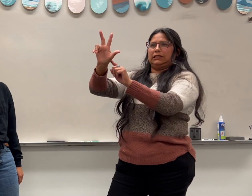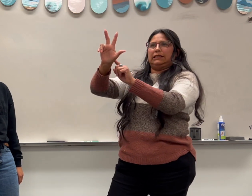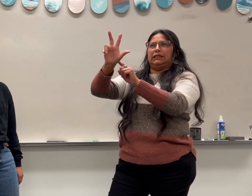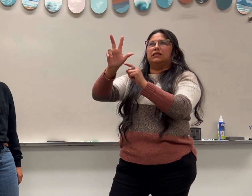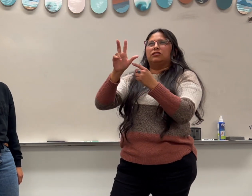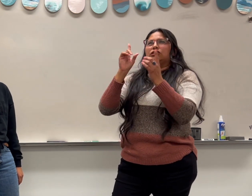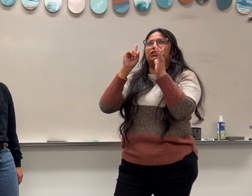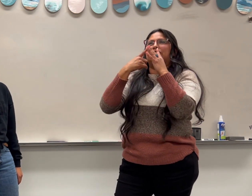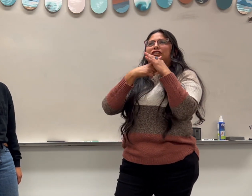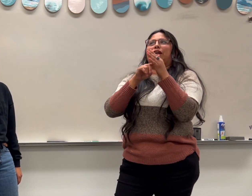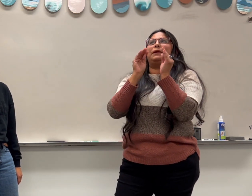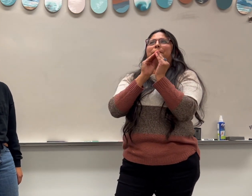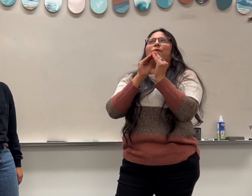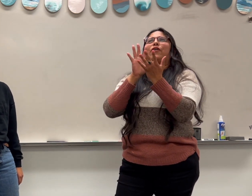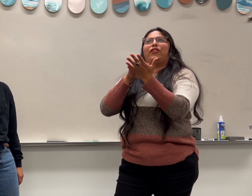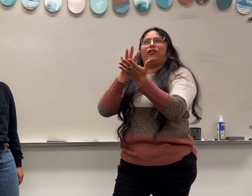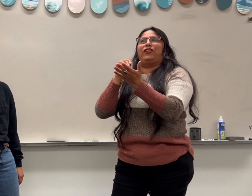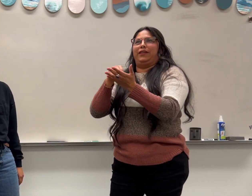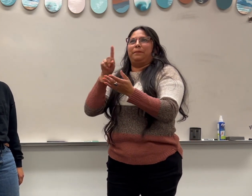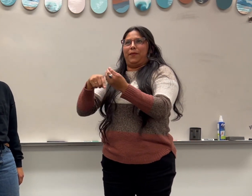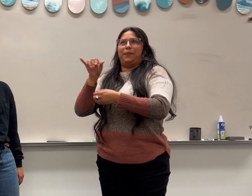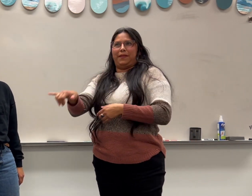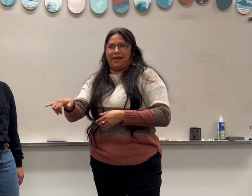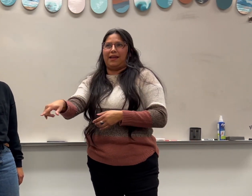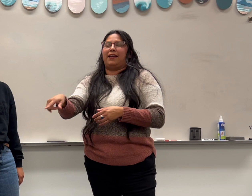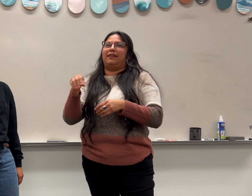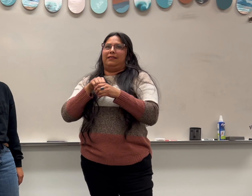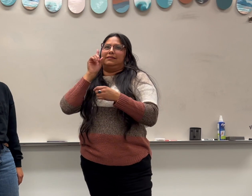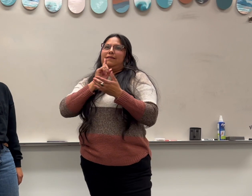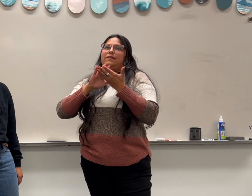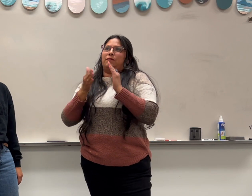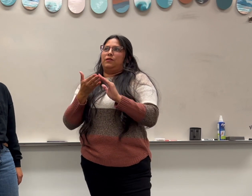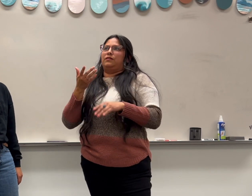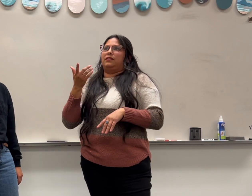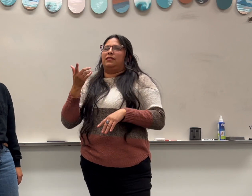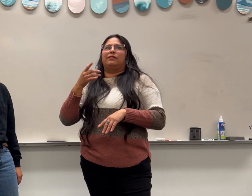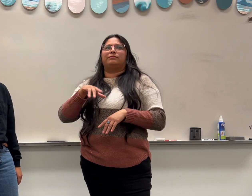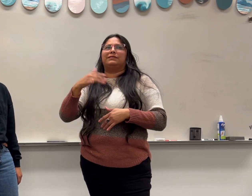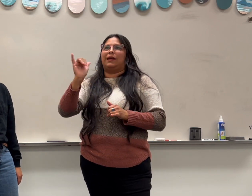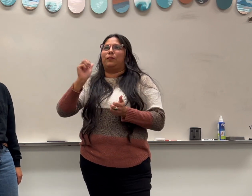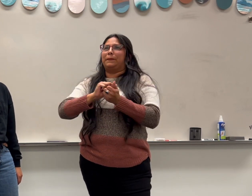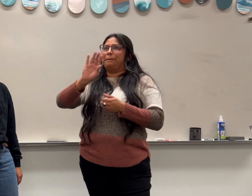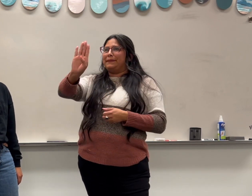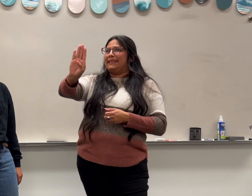a group of the three of us so starting to develop more about how classifiers can be used in the deaf